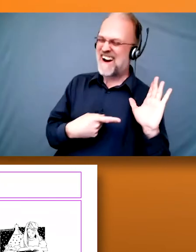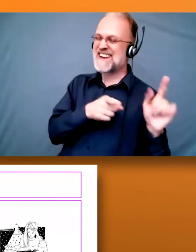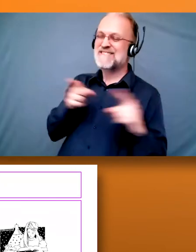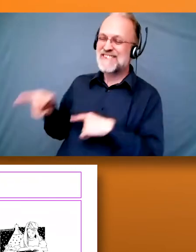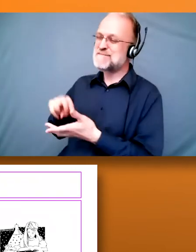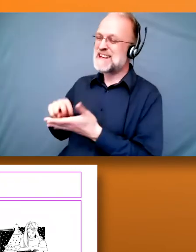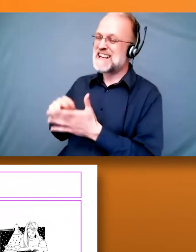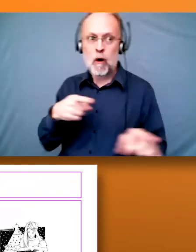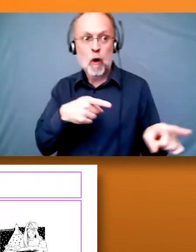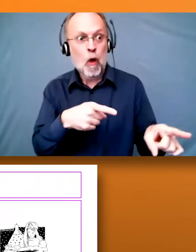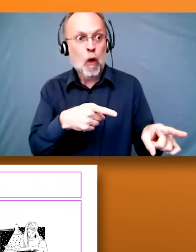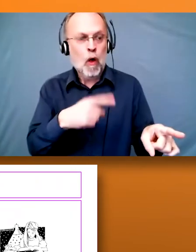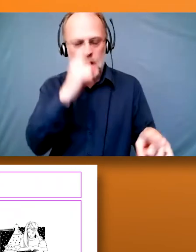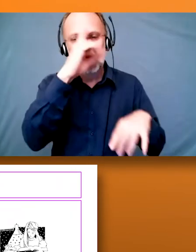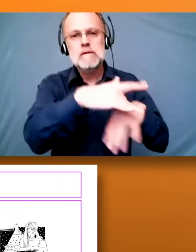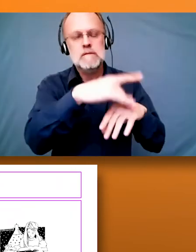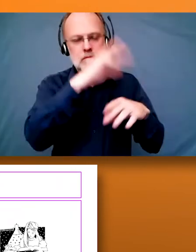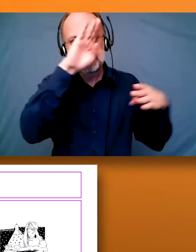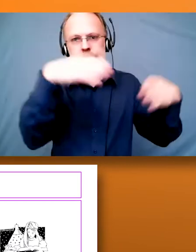We want to teach them the actual meaning.